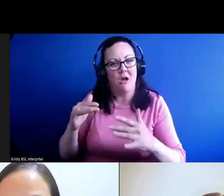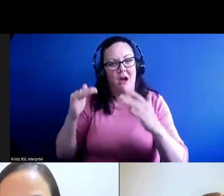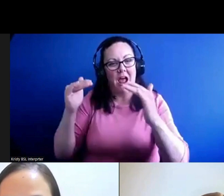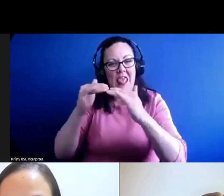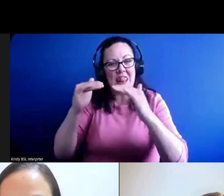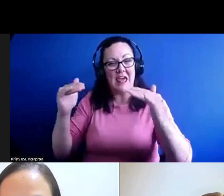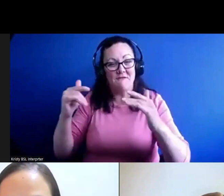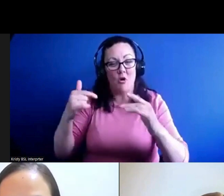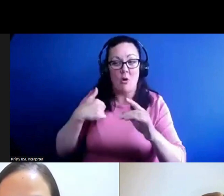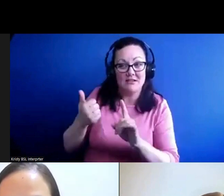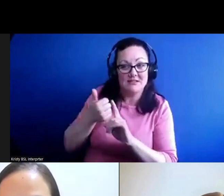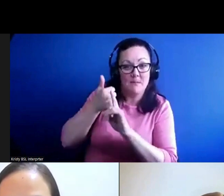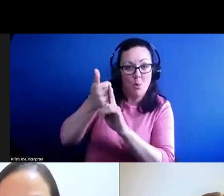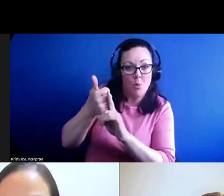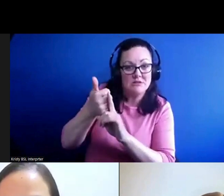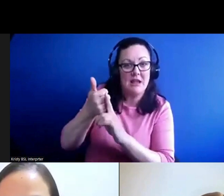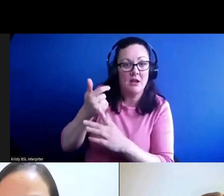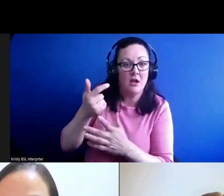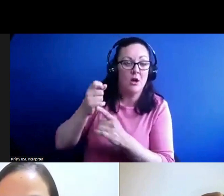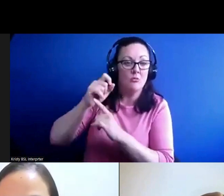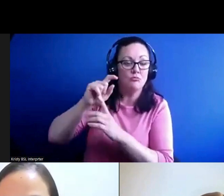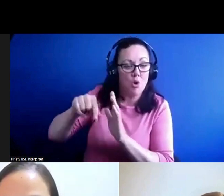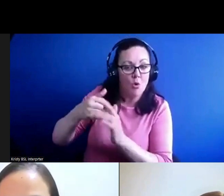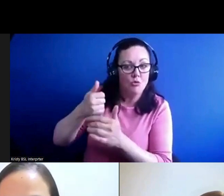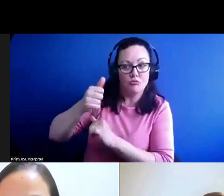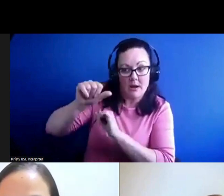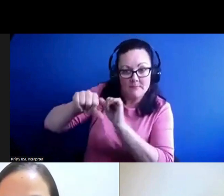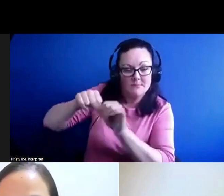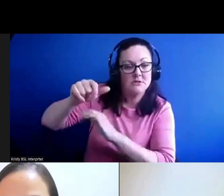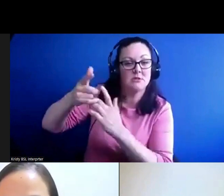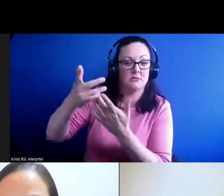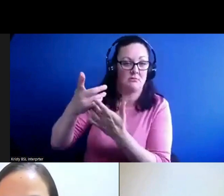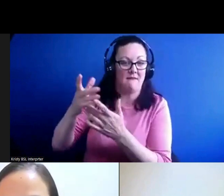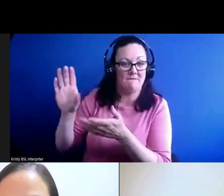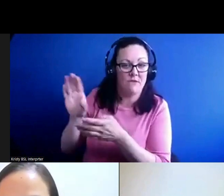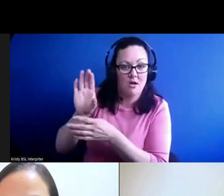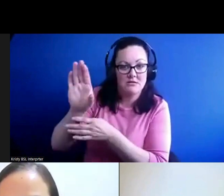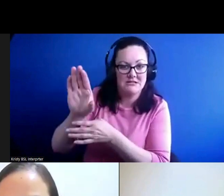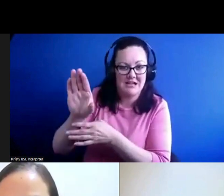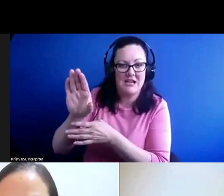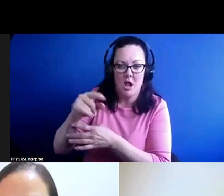programmes and also funding, we put at least the same amount of